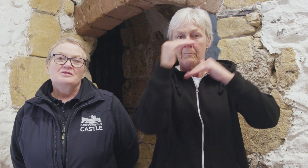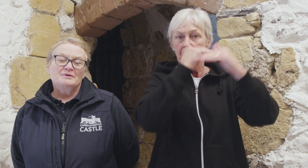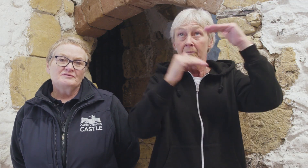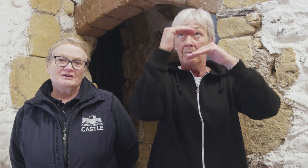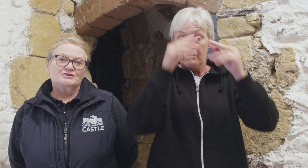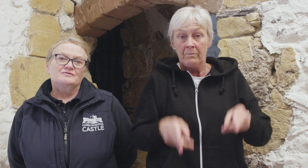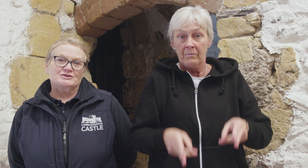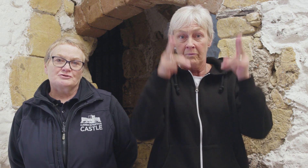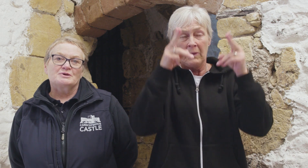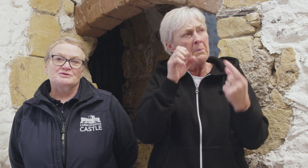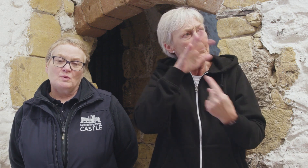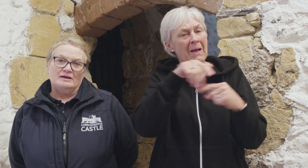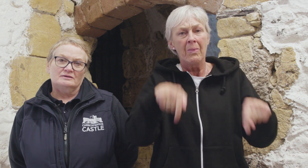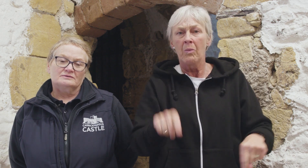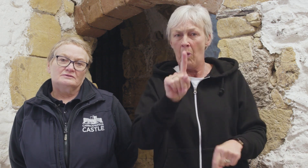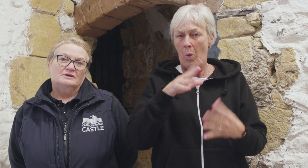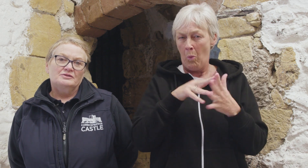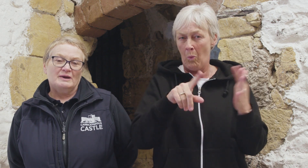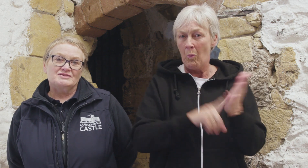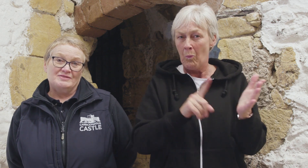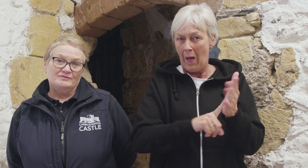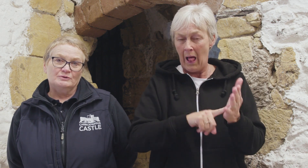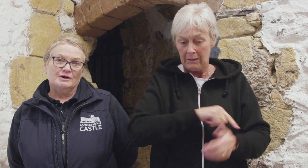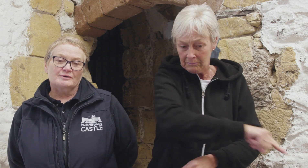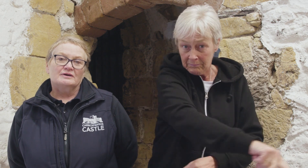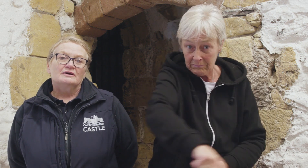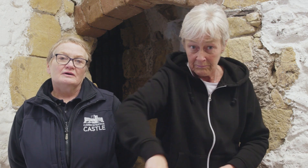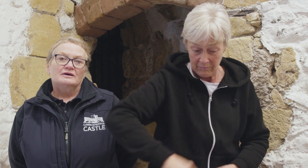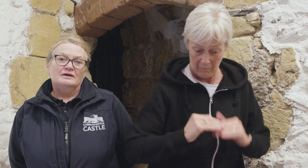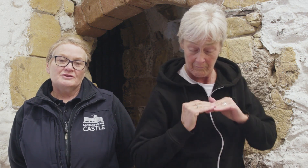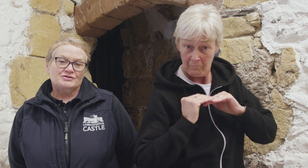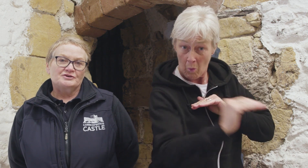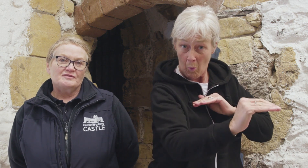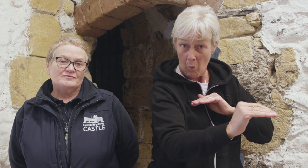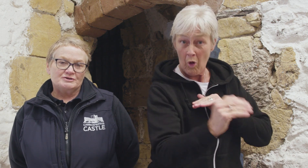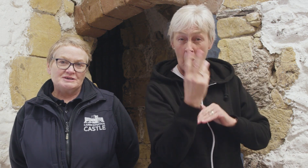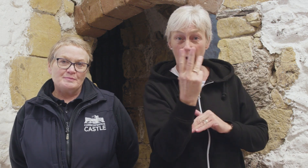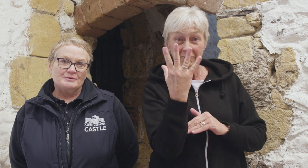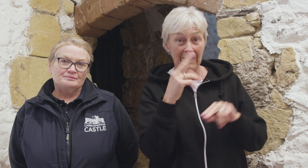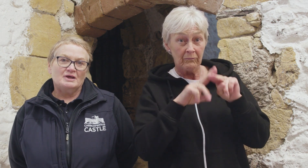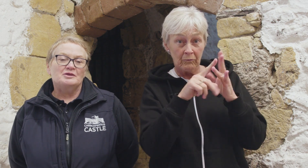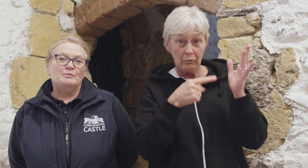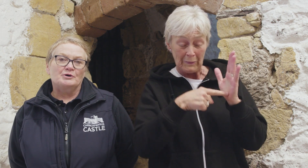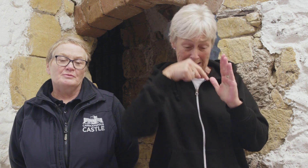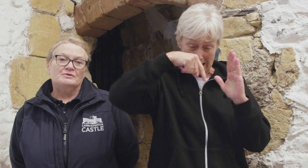The main feature in this room is the well. The well's in the floor. It's 35 foot deep, and at the bottom,